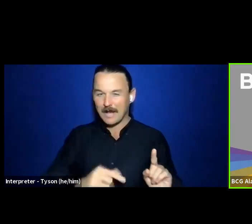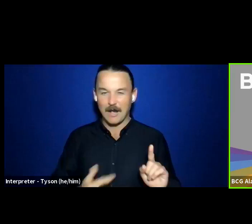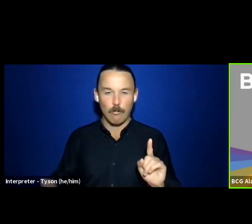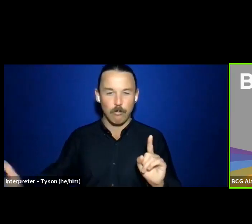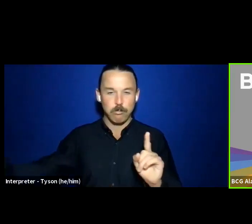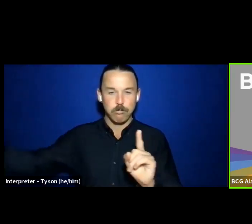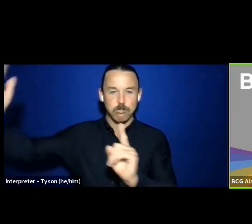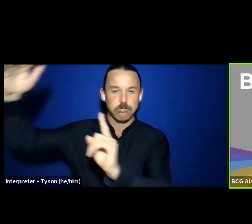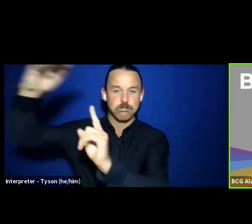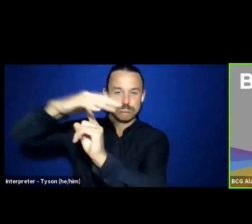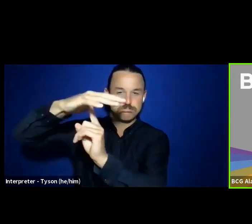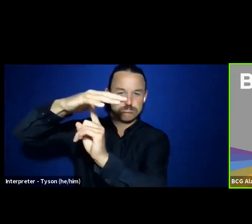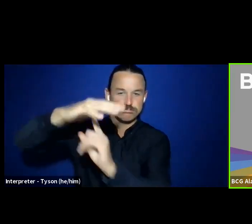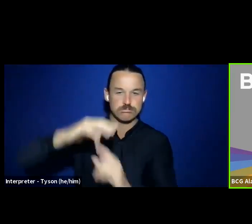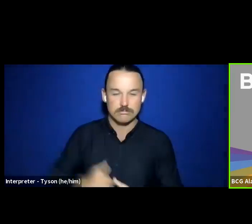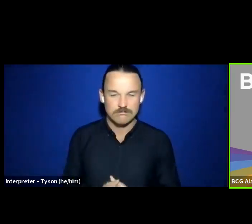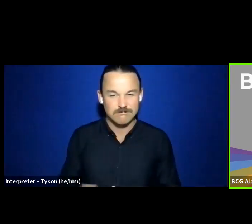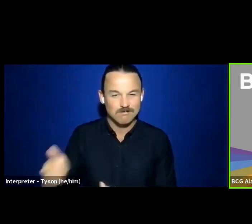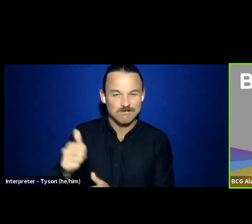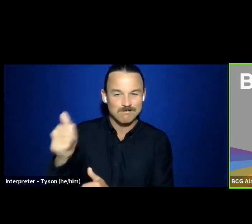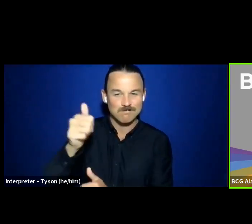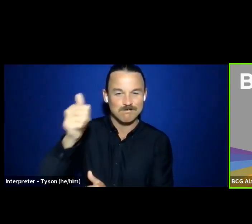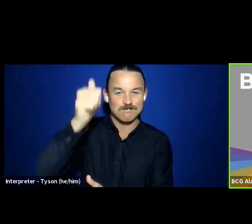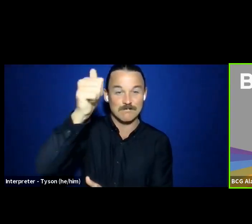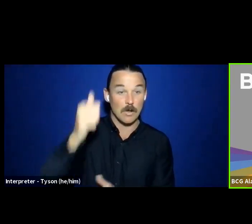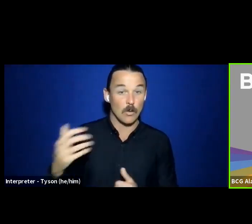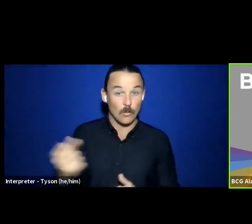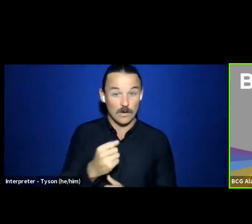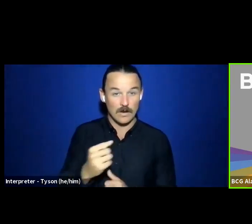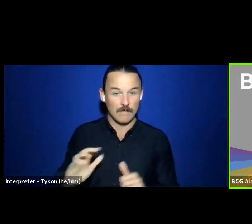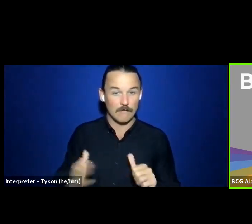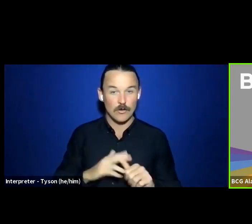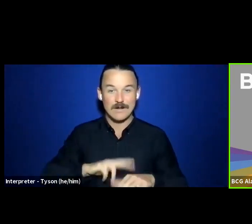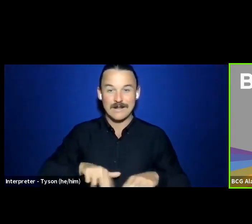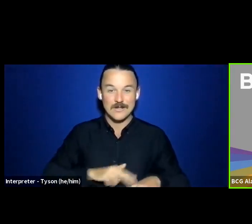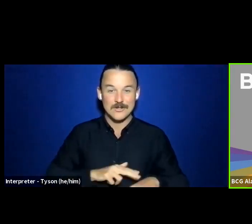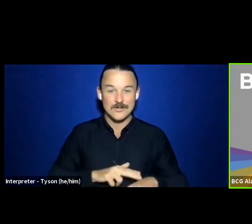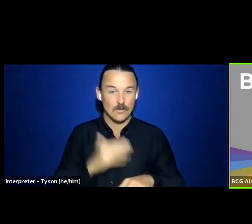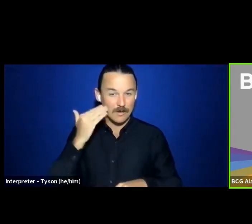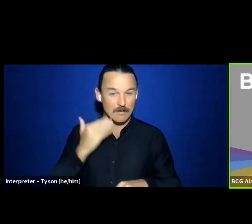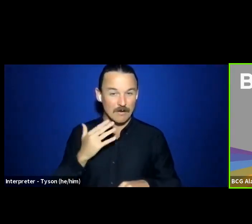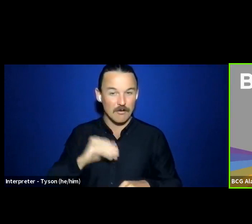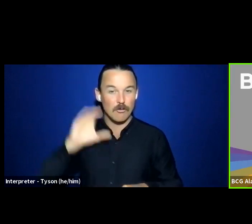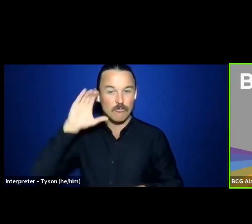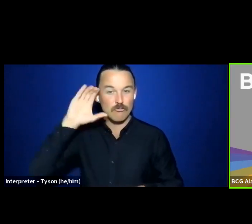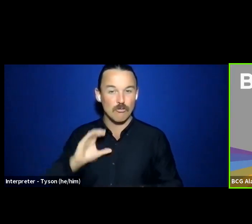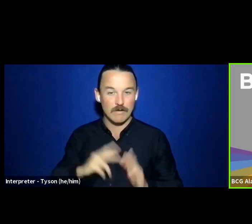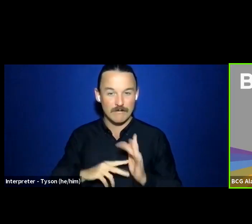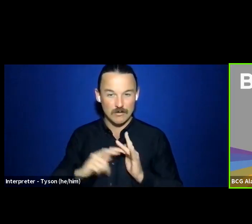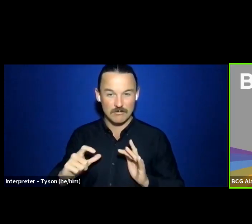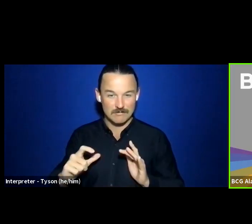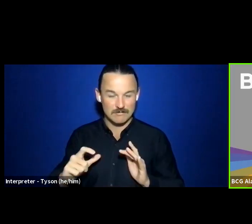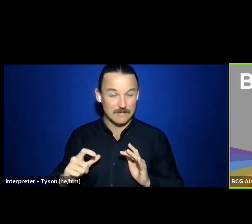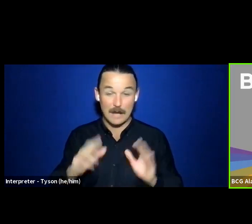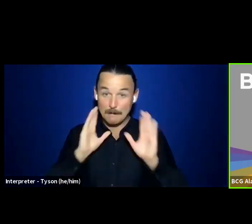improves LGBT q plus People can reach the top of their game. winners Winners of First Nations woman from rural Victoria stands out